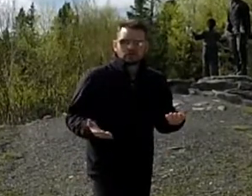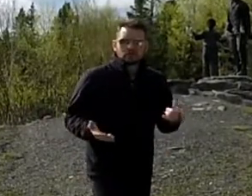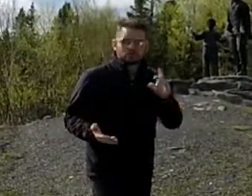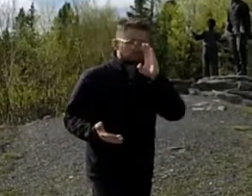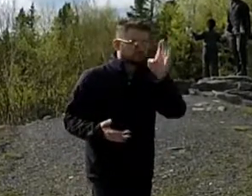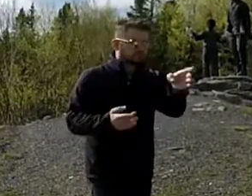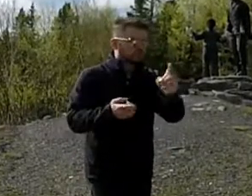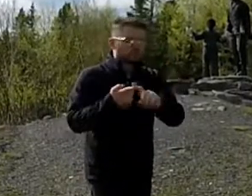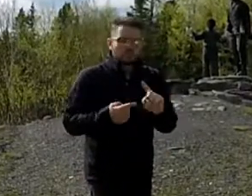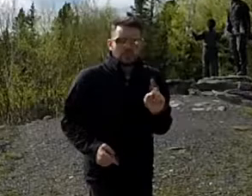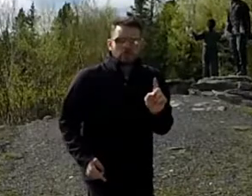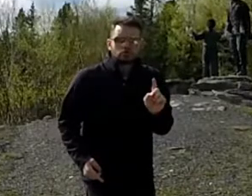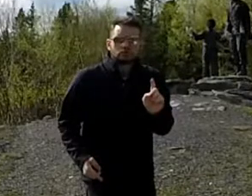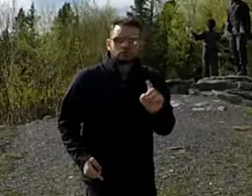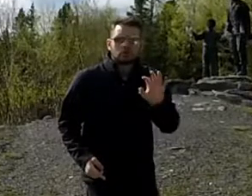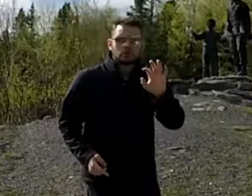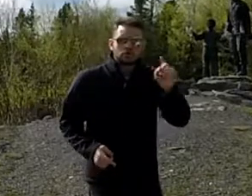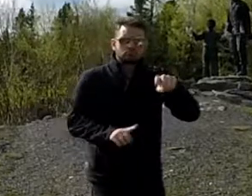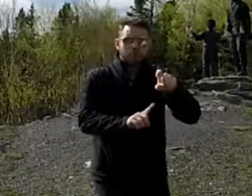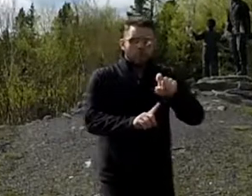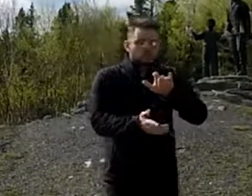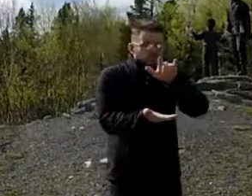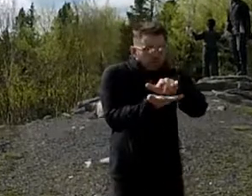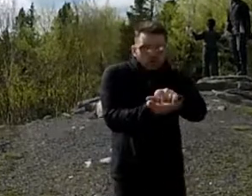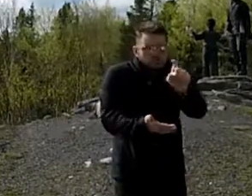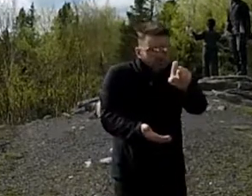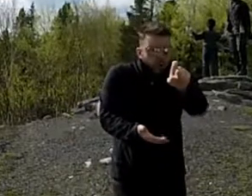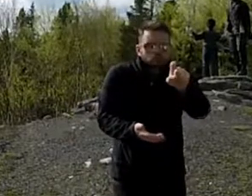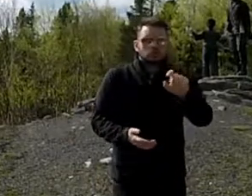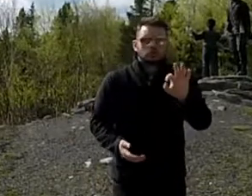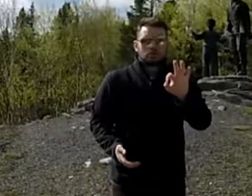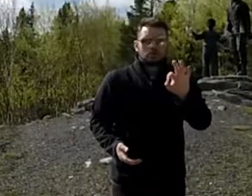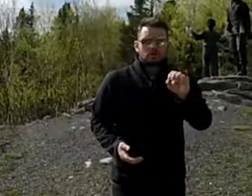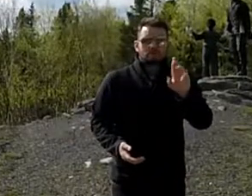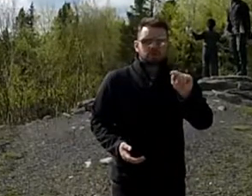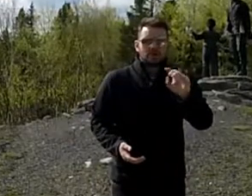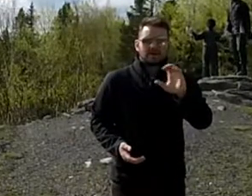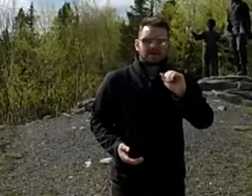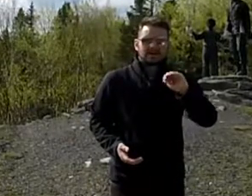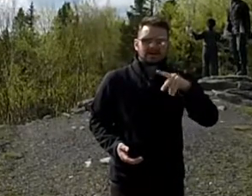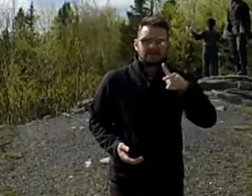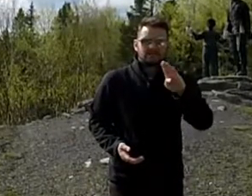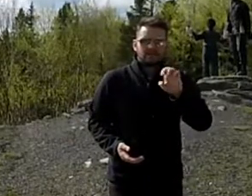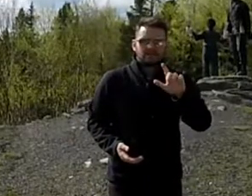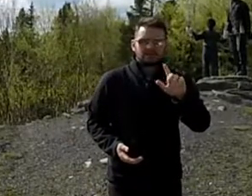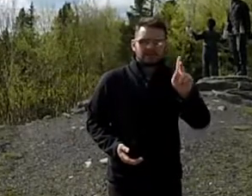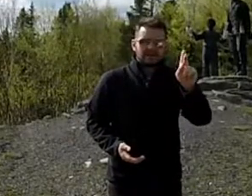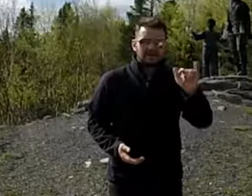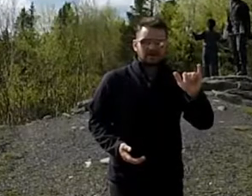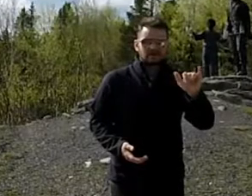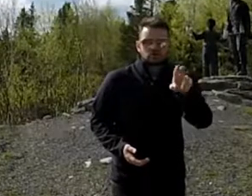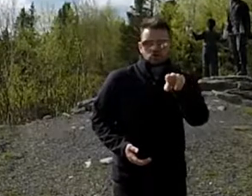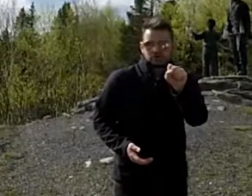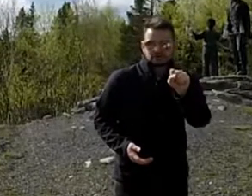According to their planned destination, they were supposed to depart for Fort Campbell, Kentucky, United States.